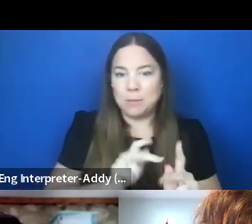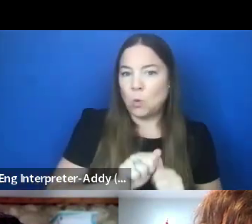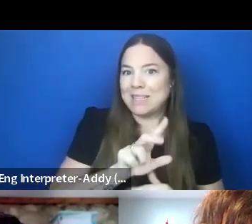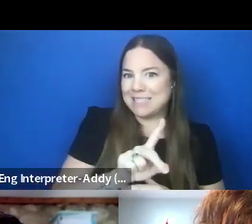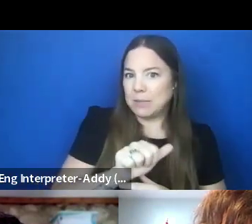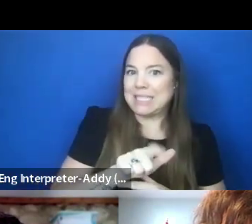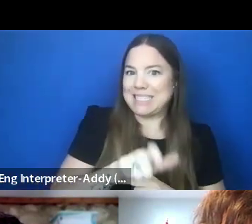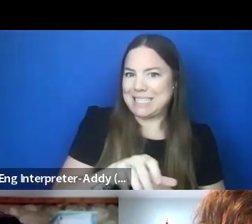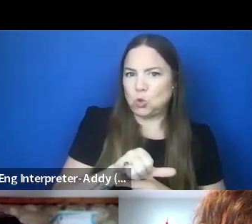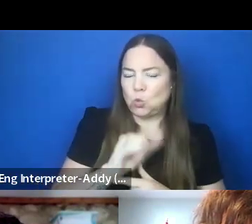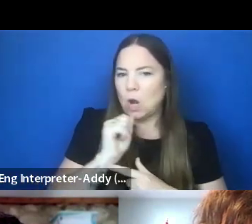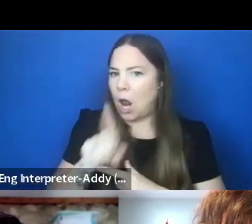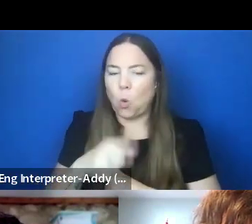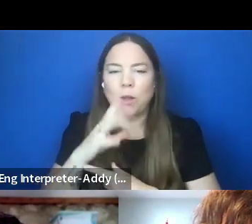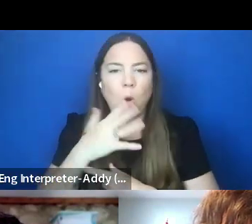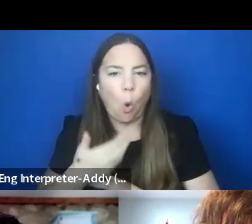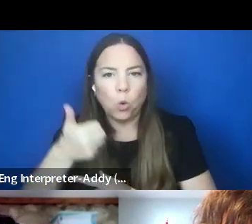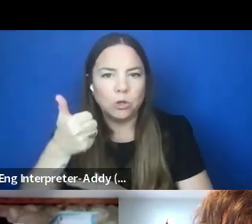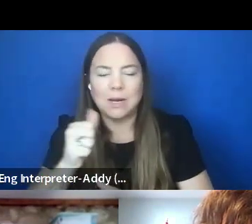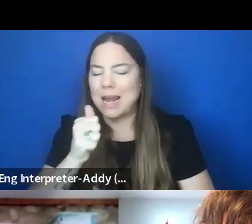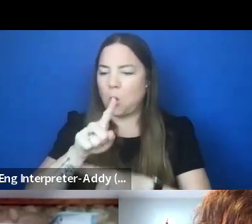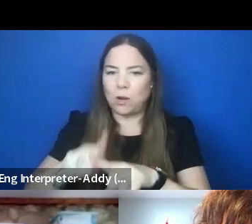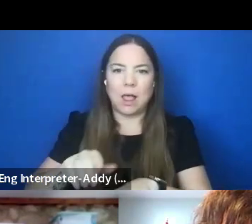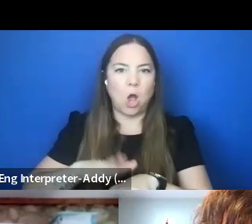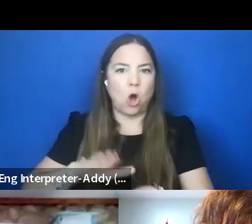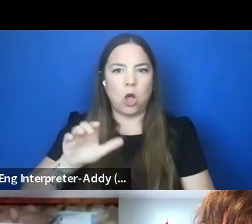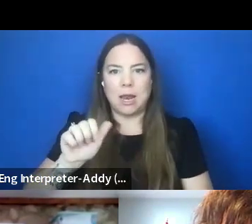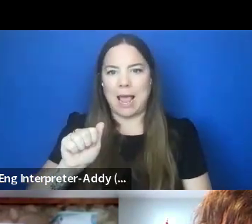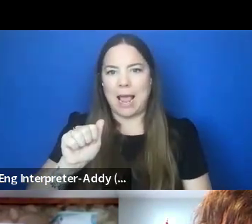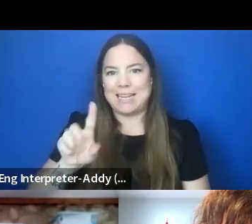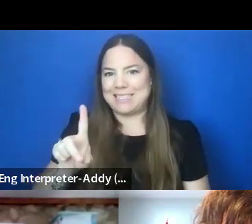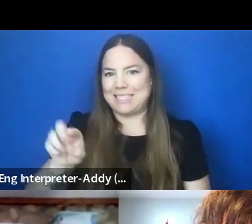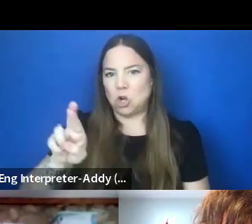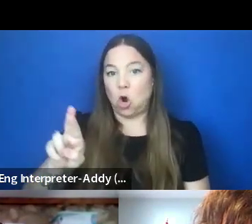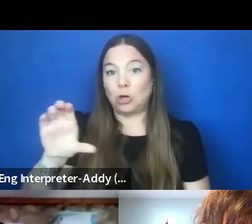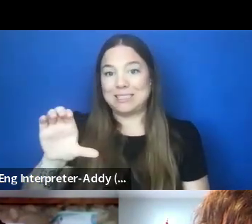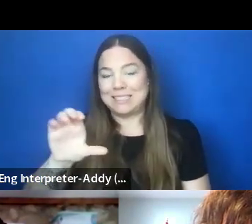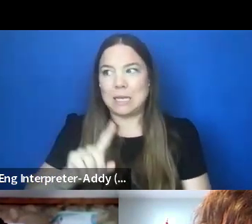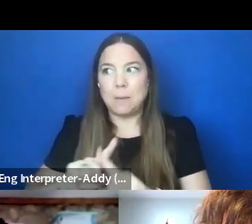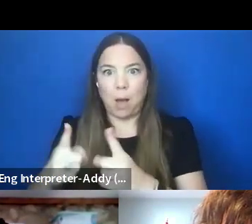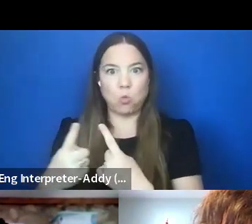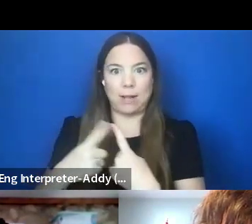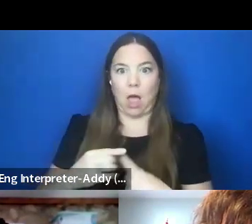Don Dew: not rely on the Adrcs. But rely on us. Don Dew: It has to be the centers